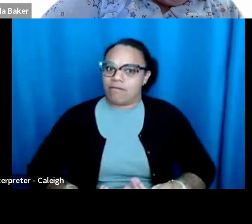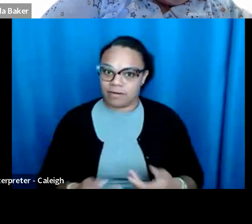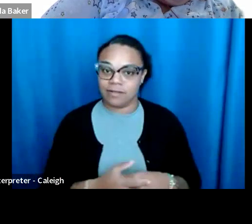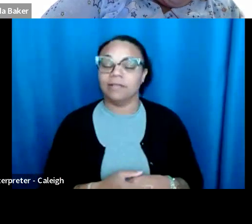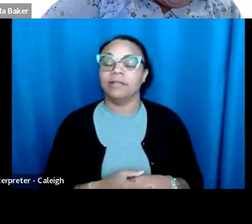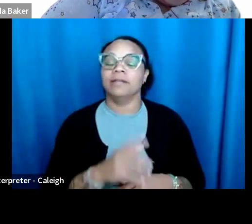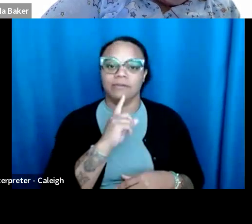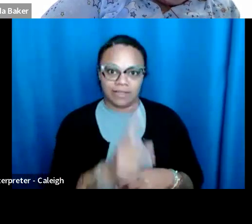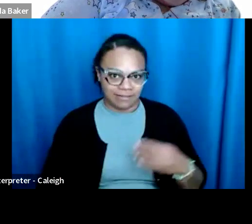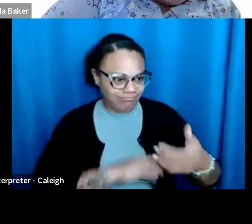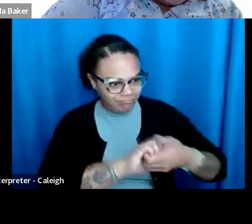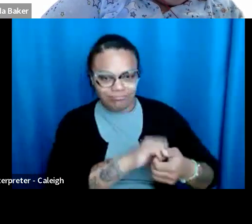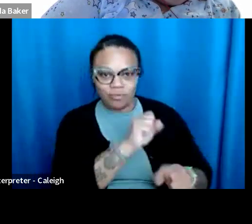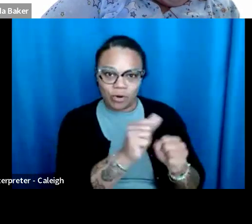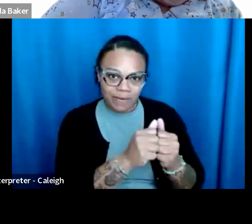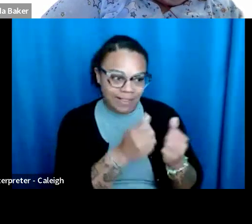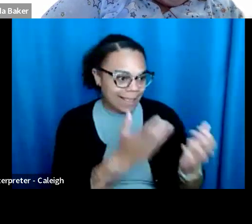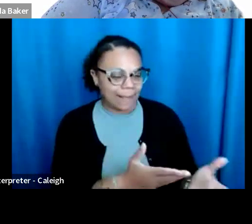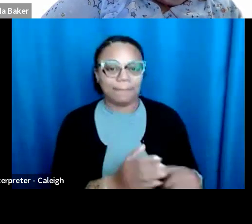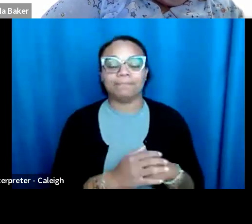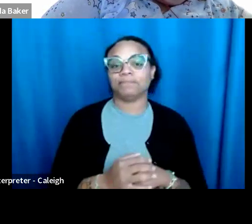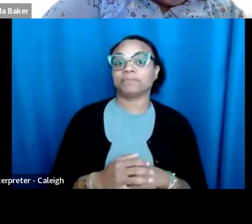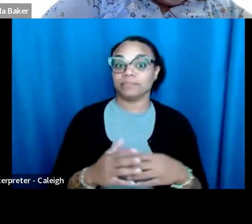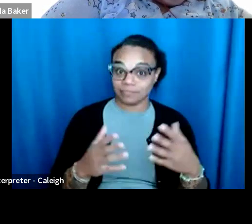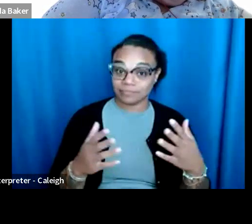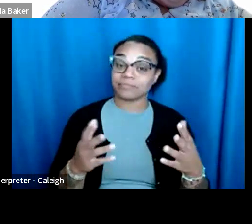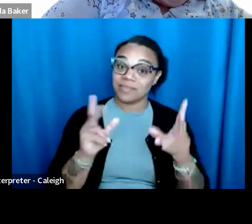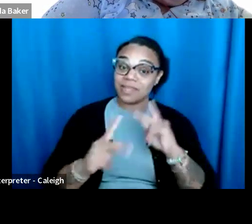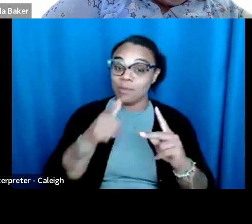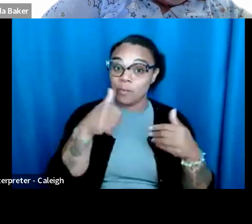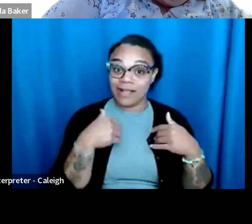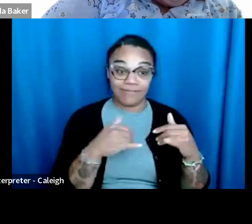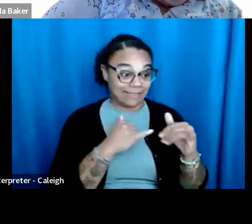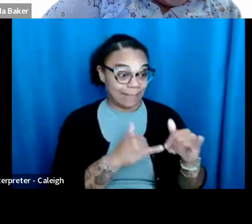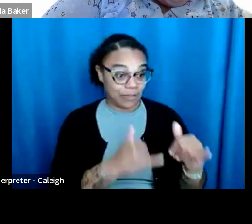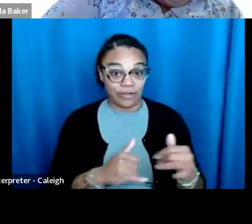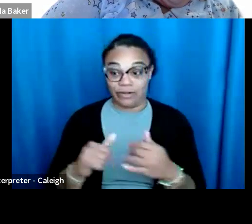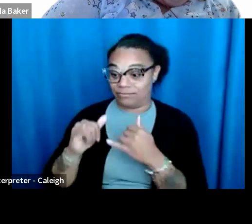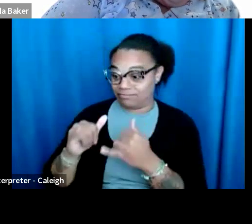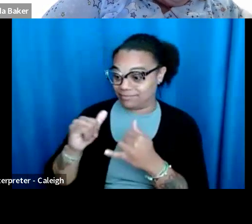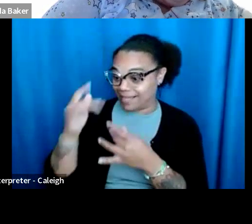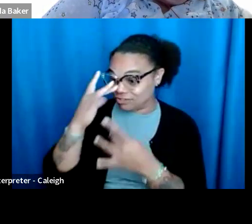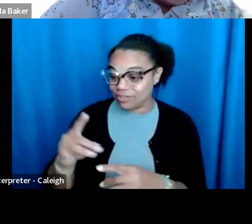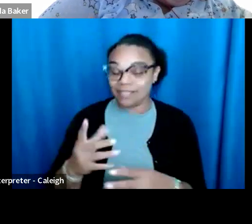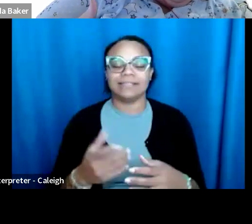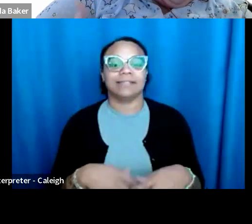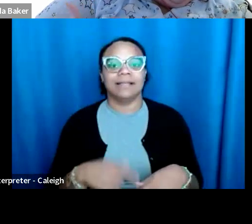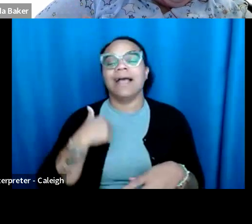and having people that share common interests with you and have... I know this...